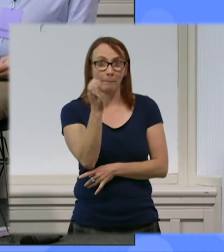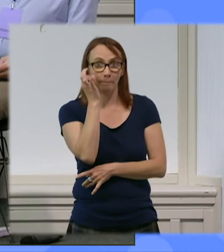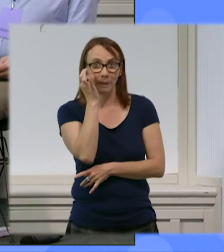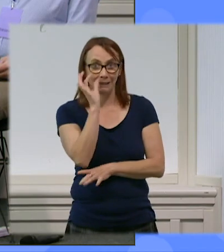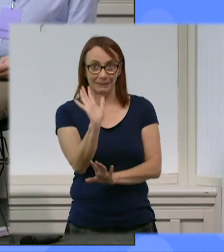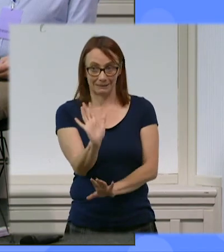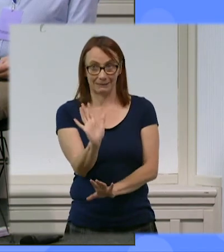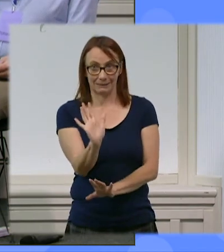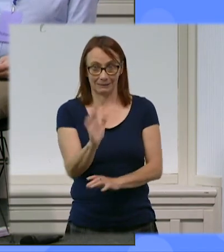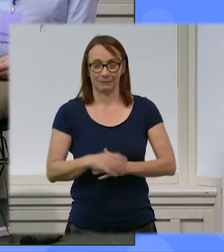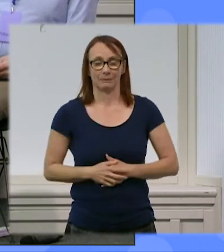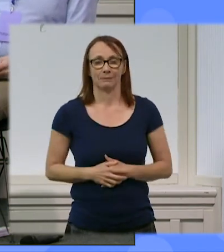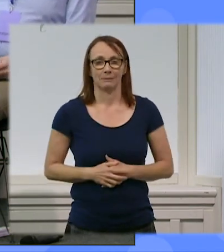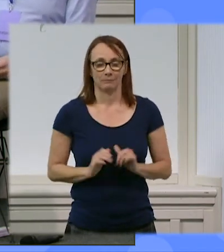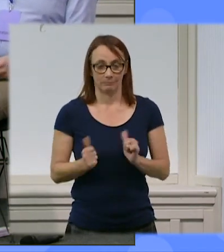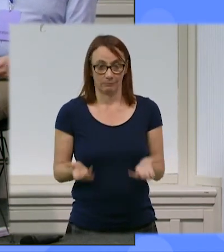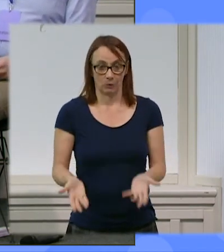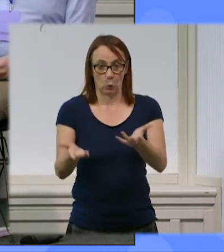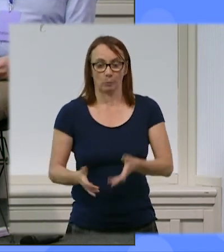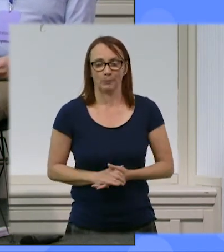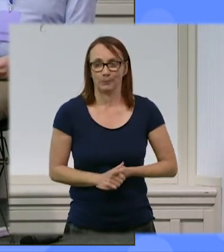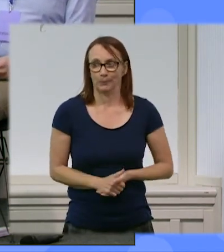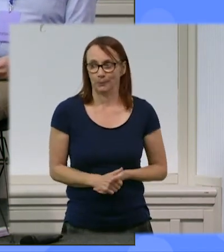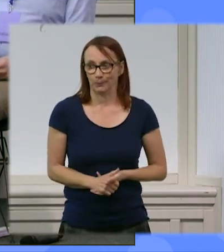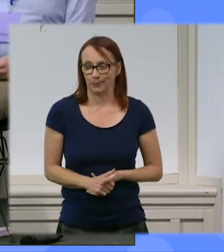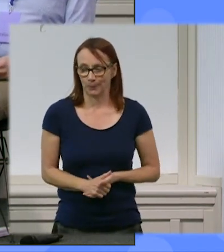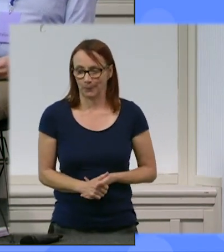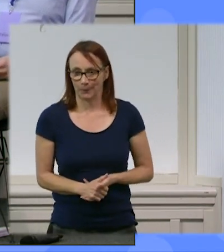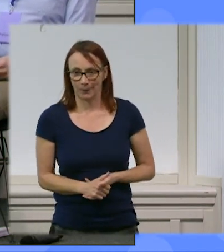got prepared one but hopefully there'll be questions come in from the floor